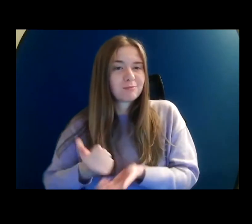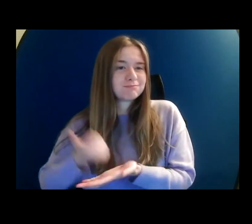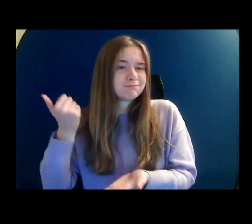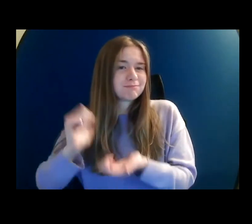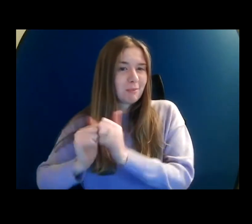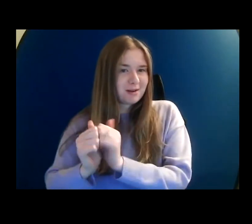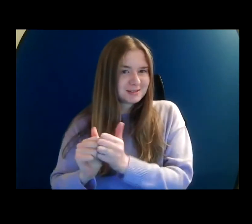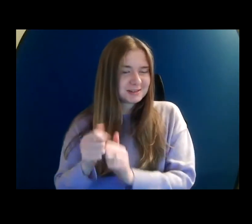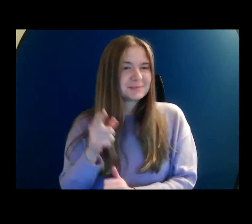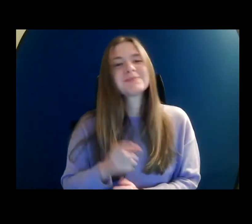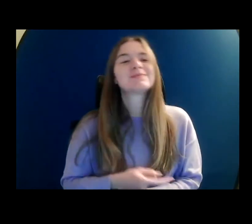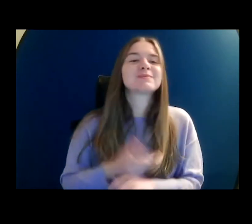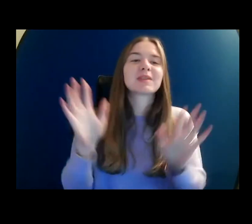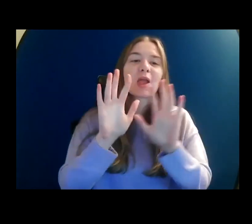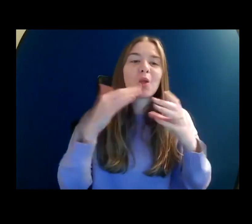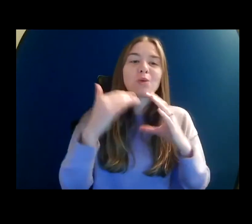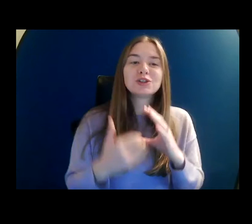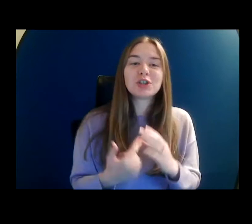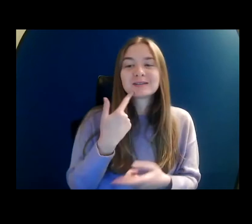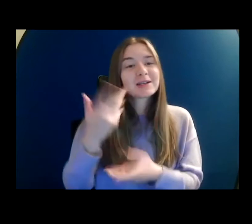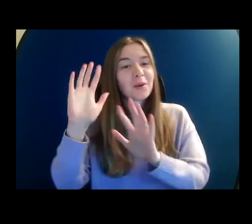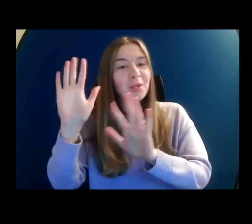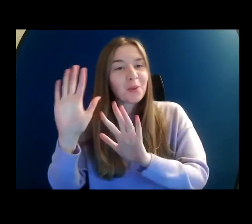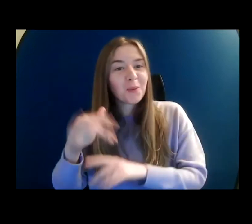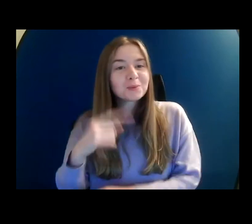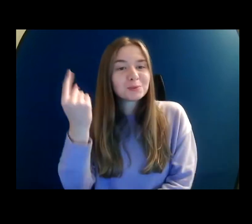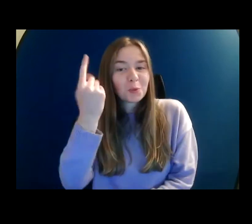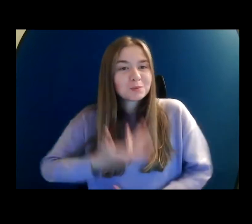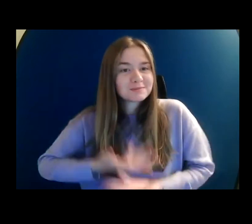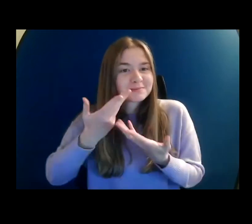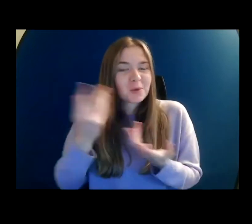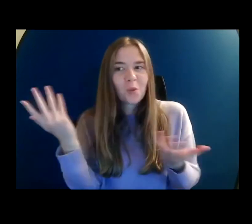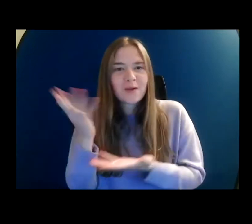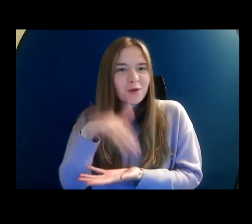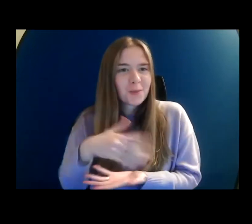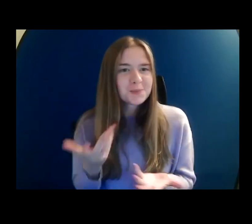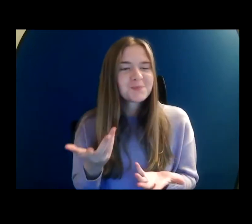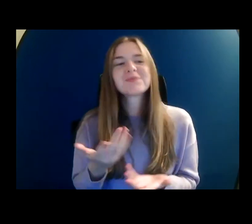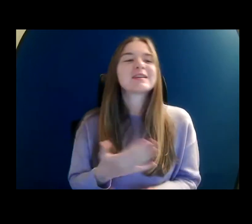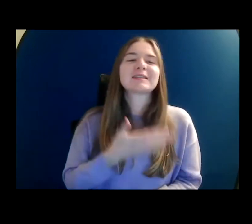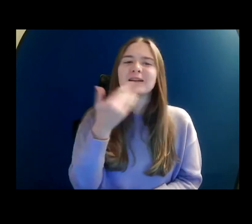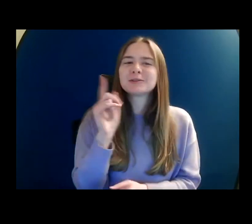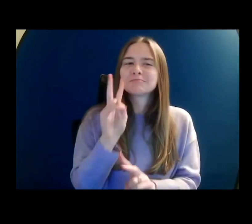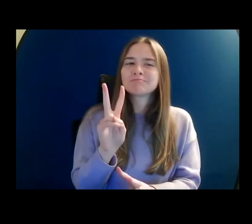Please do pop a hello in the box, in the chat box, just to tell us who you are and where you're tuning in from. It's always really nice to know who's out there.